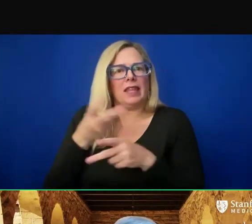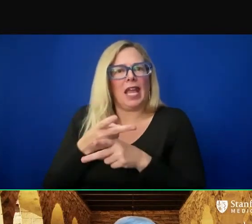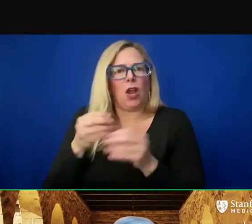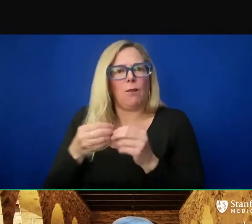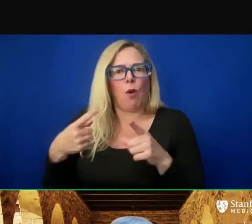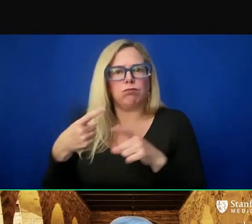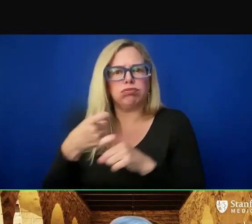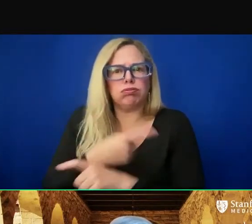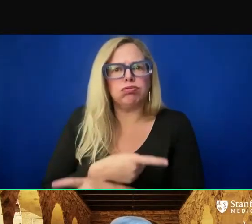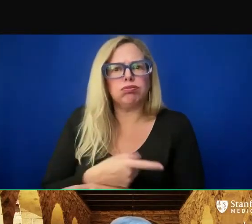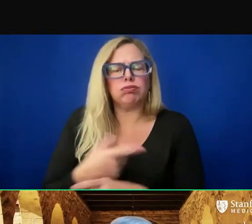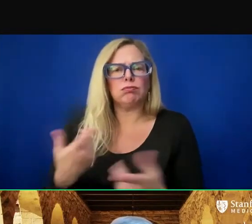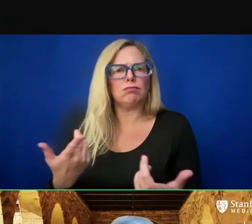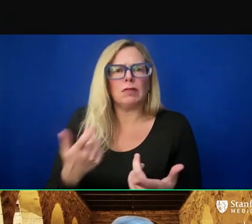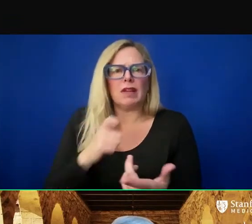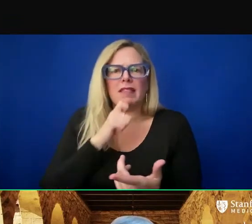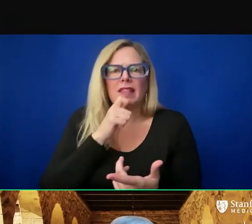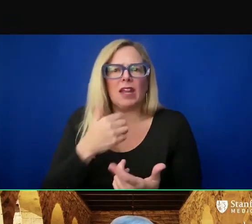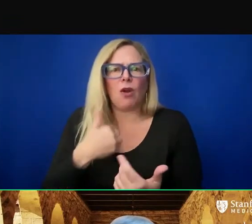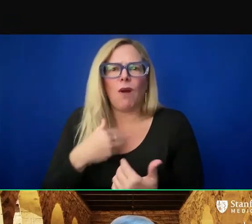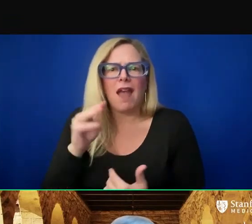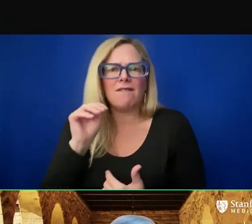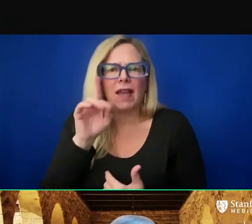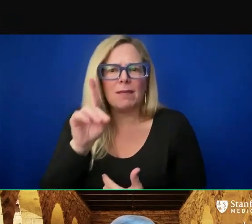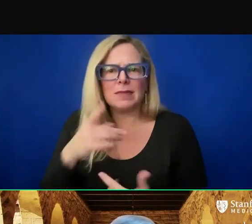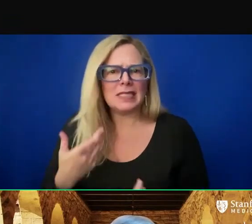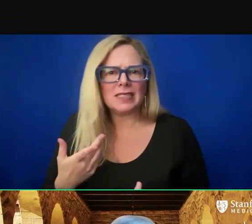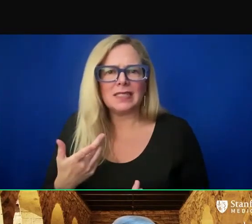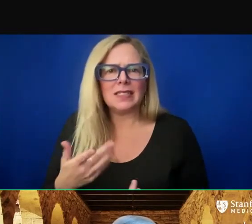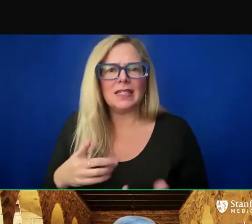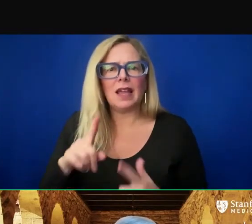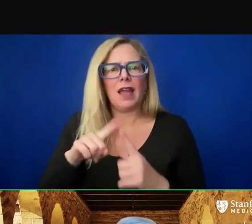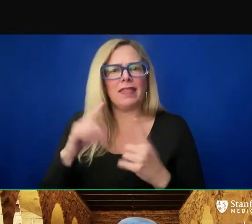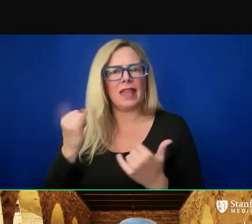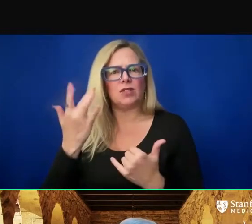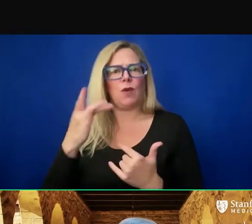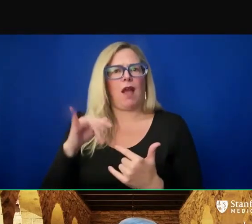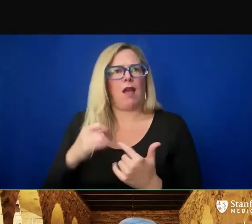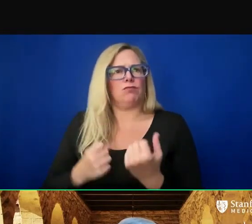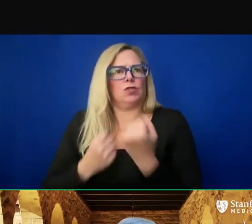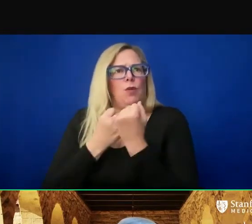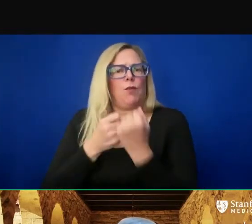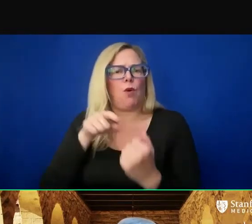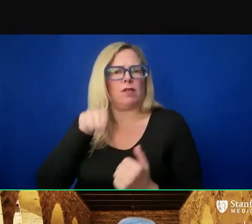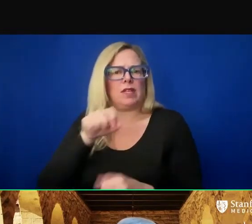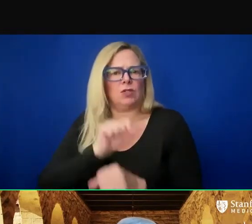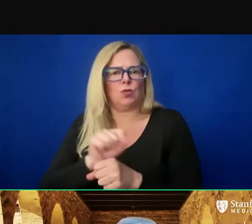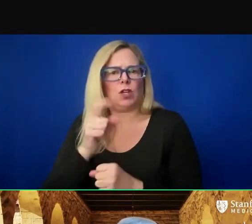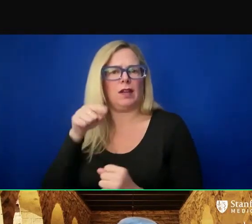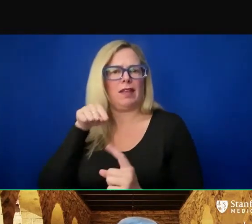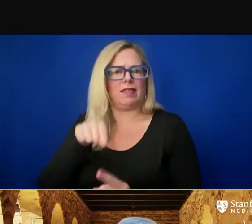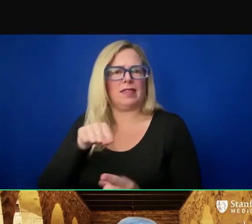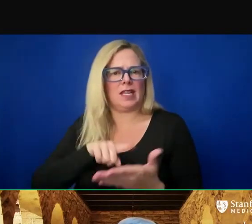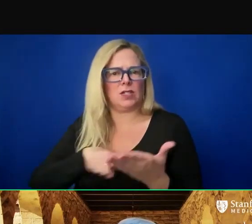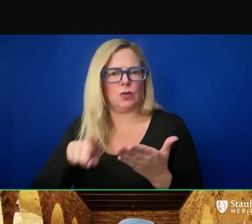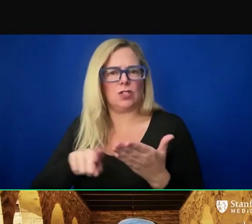diversity, inclusion in the work I do. These are my conflicts and disclosures.